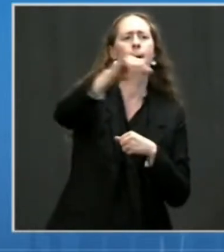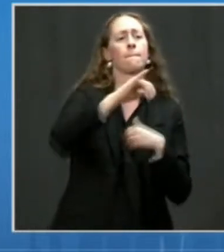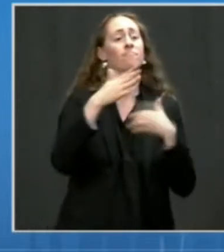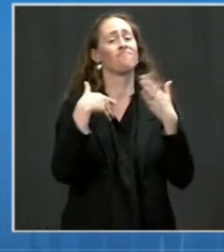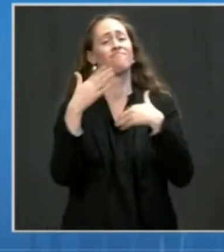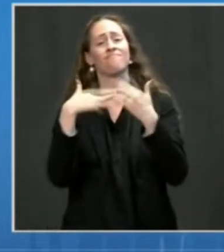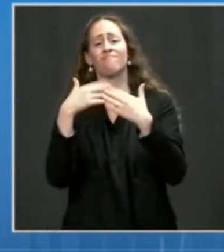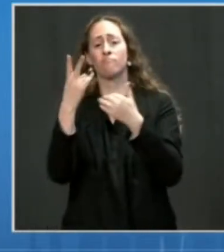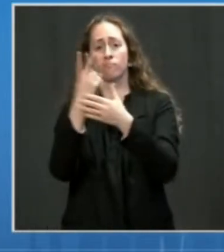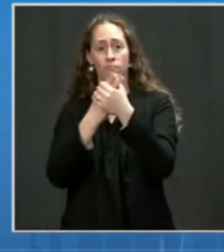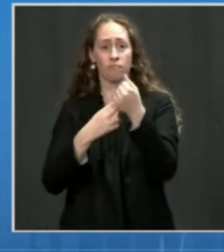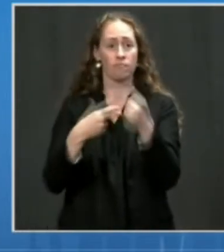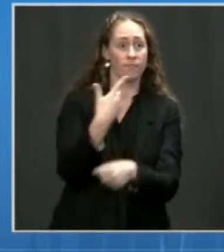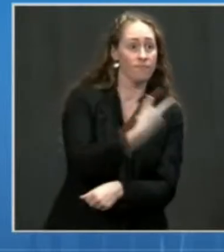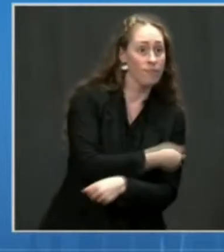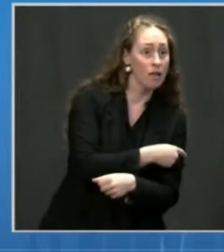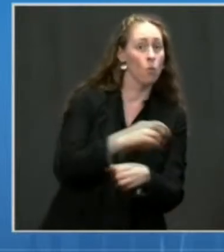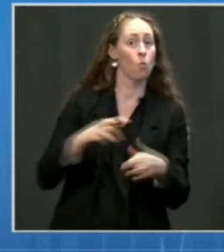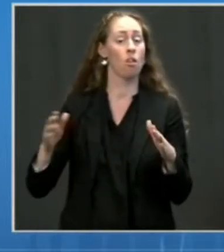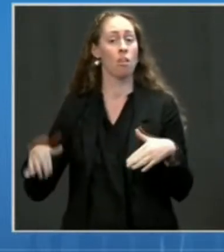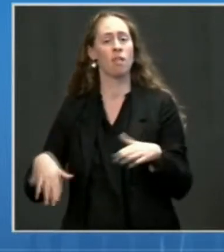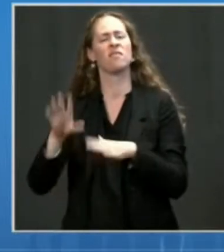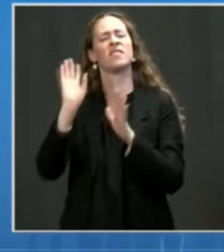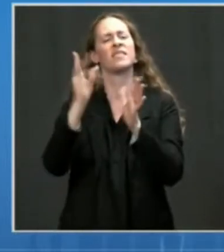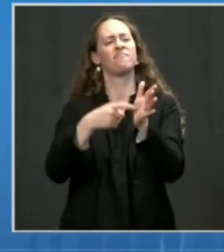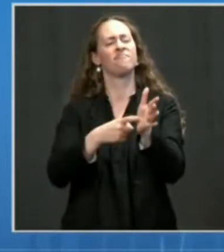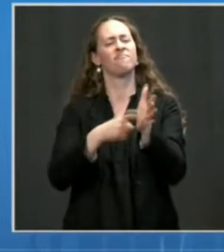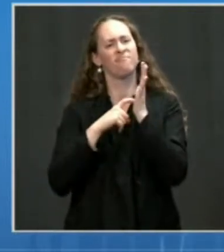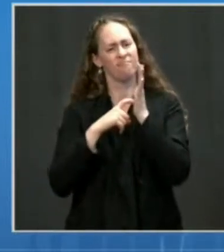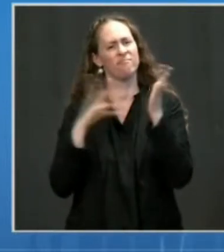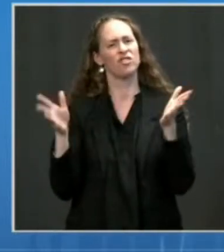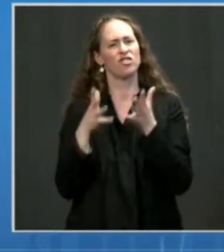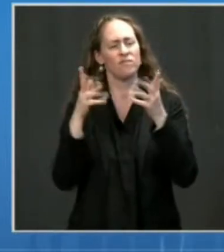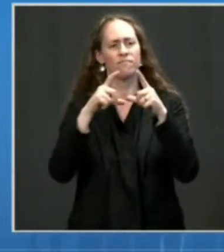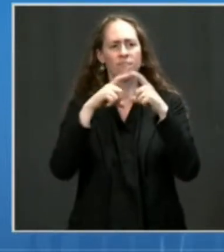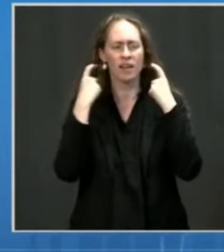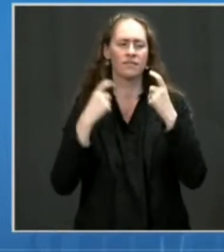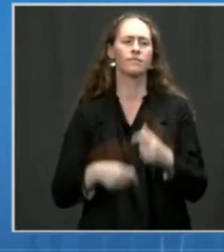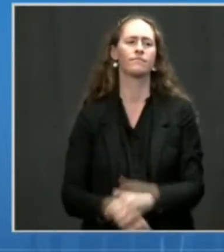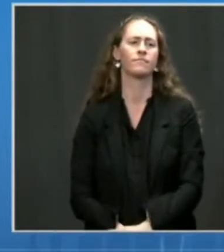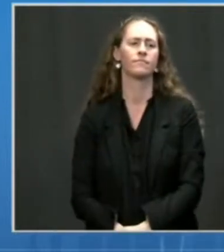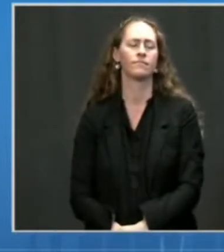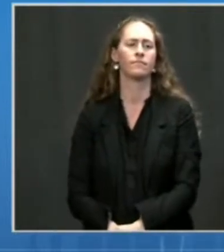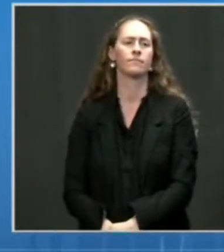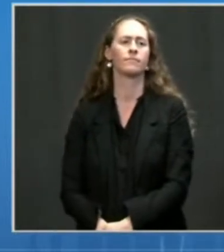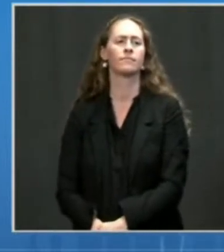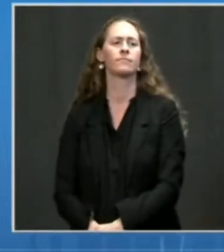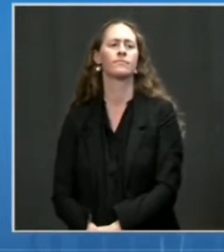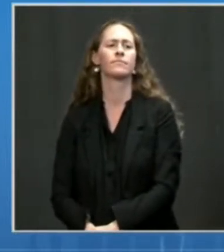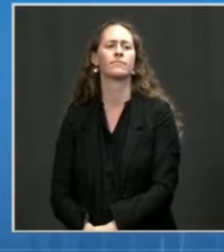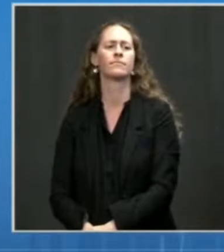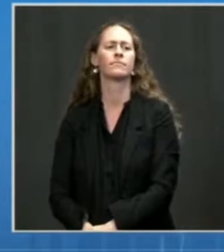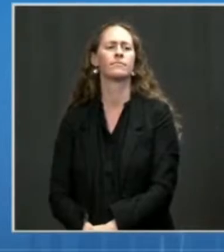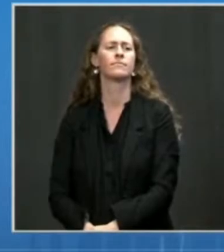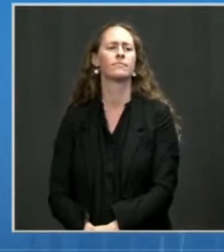FALL SHOULD BE MASKED. EVERYONE ACROSS THE COUNTRY,